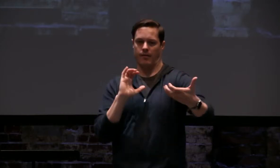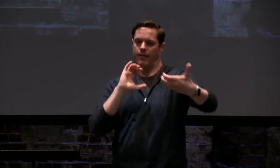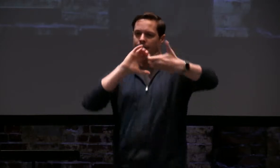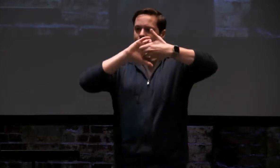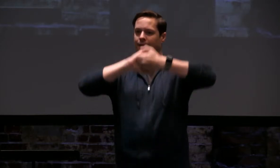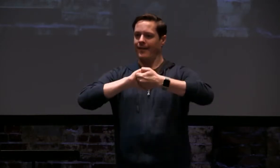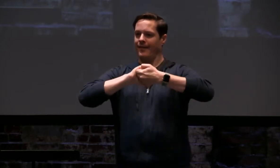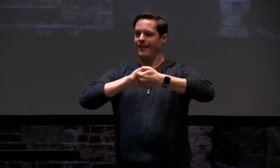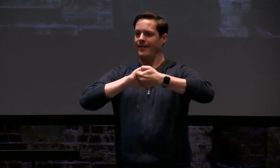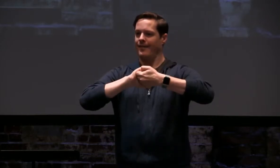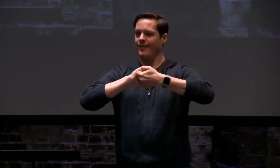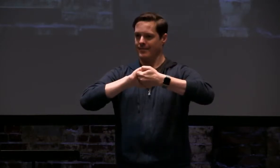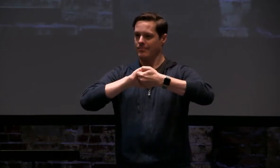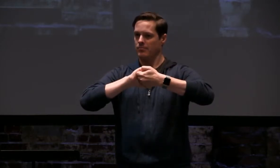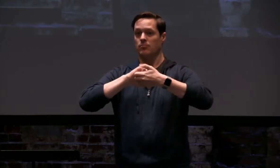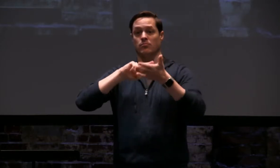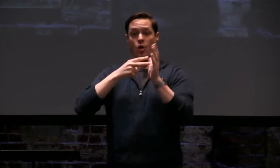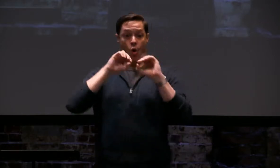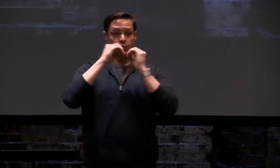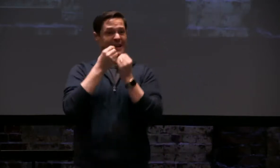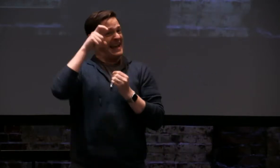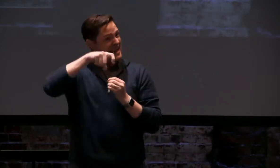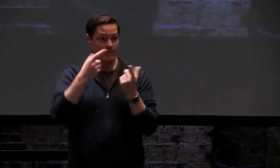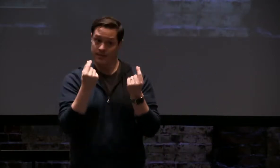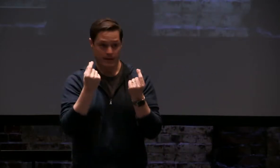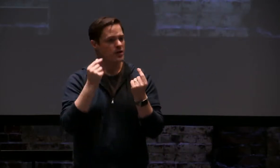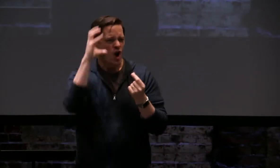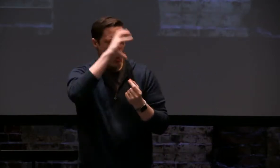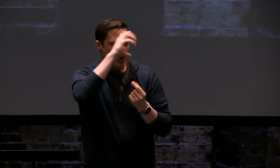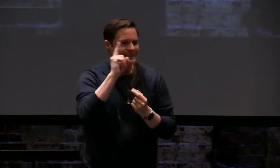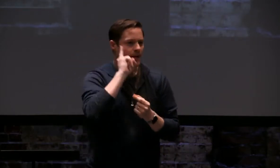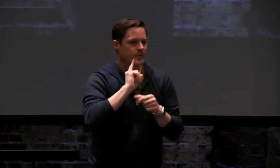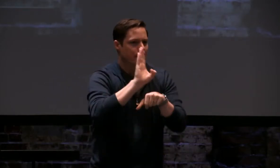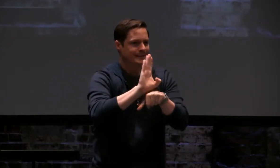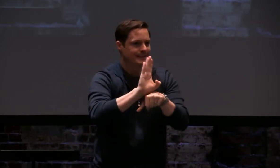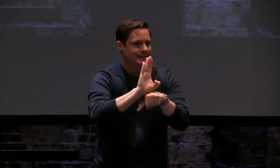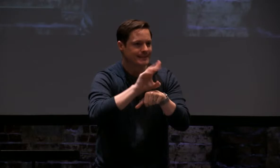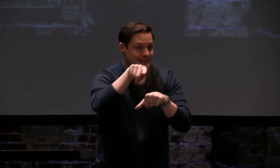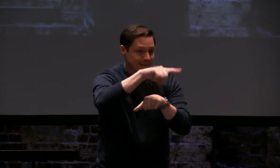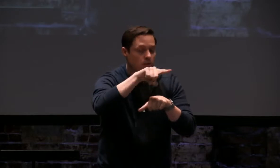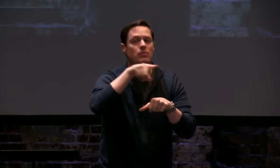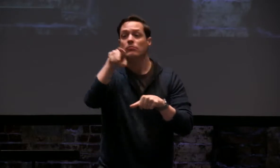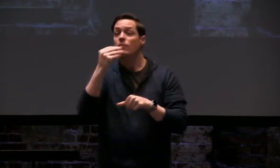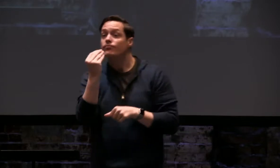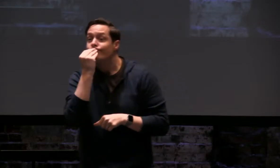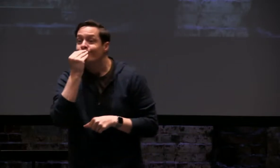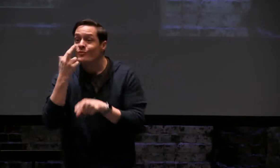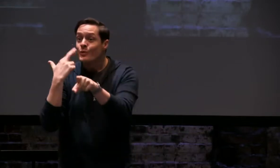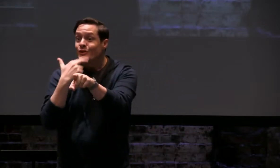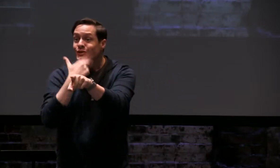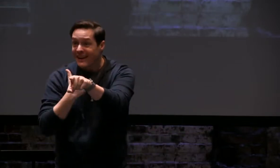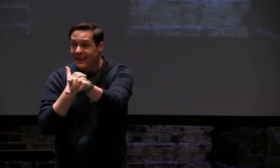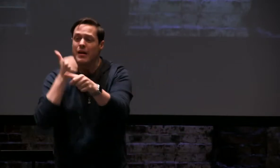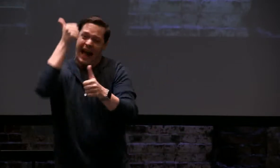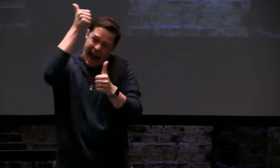to be a kind of a senate of sort of collaborators, to magnify the impact and make it more sustainable